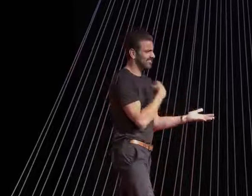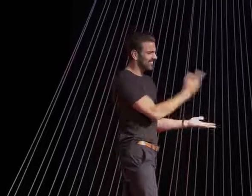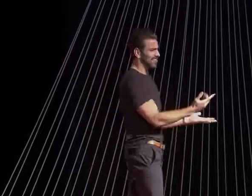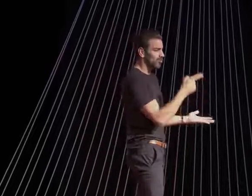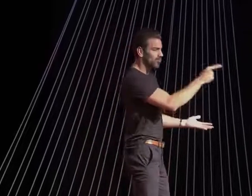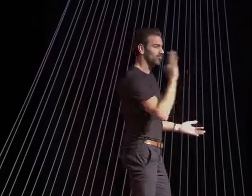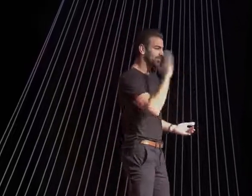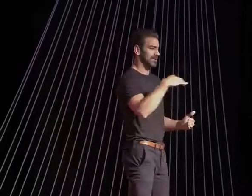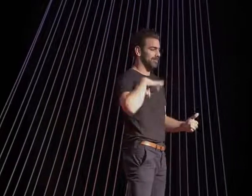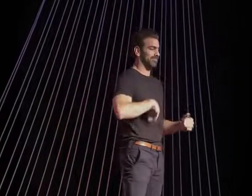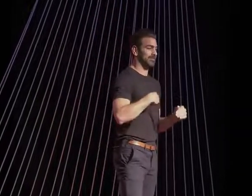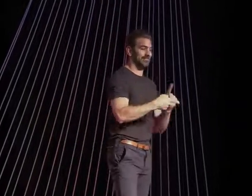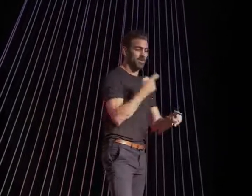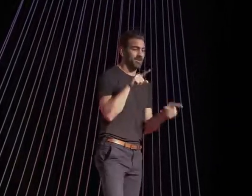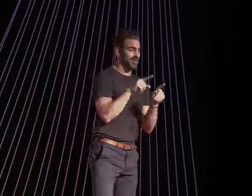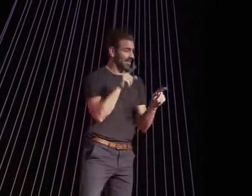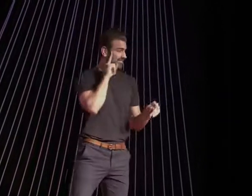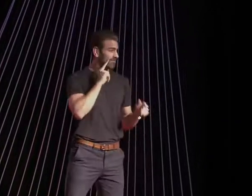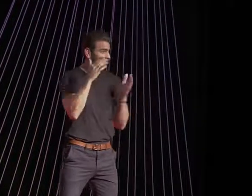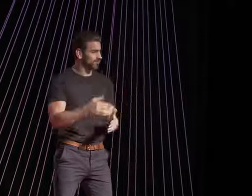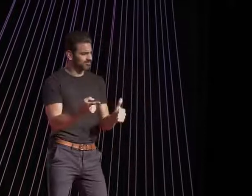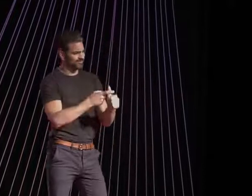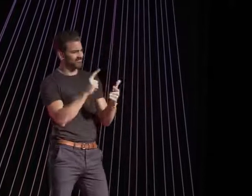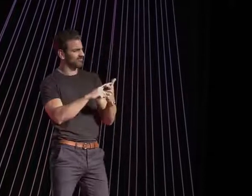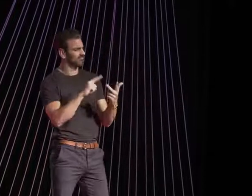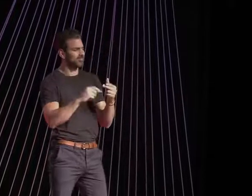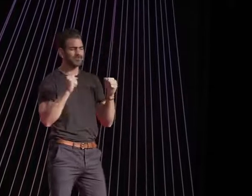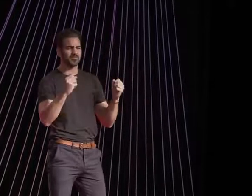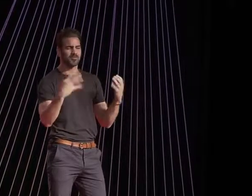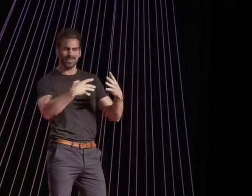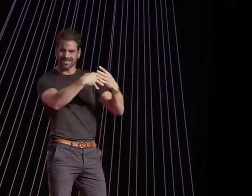allows me to approach the interview positive i can go into that meeting and confidently tell